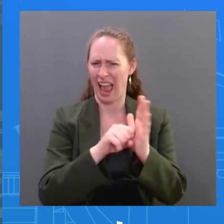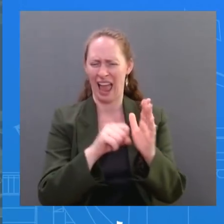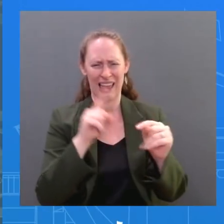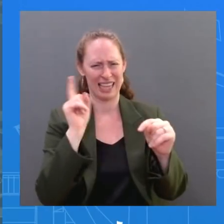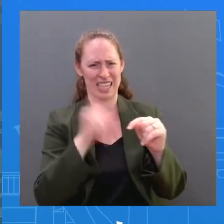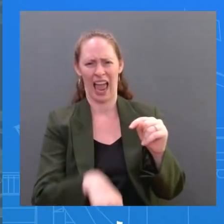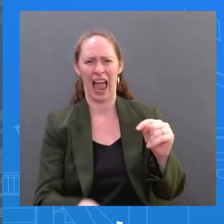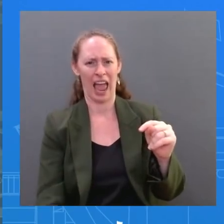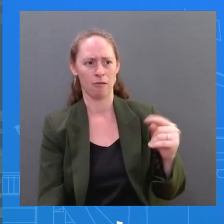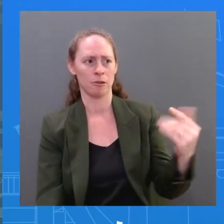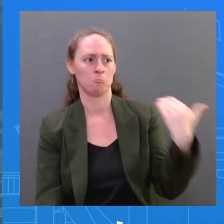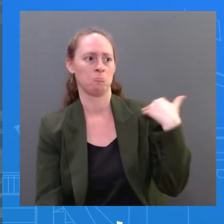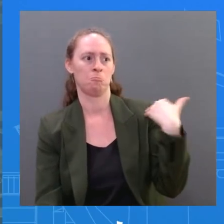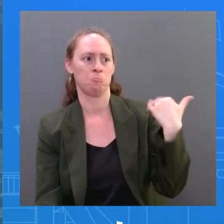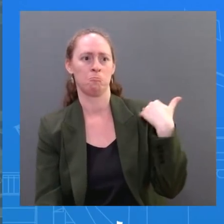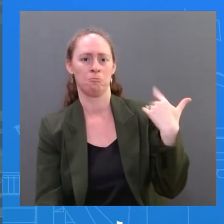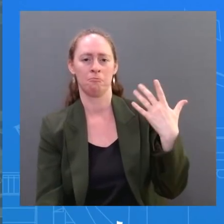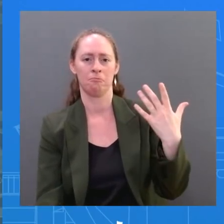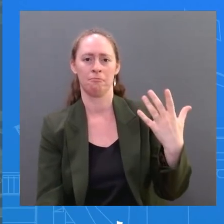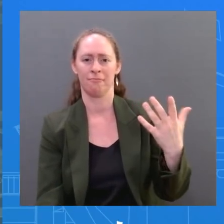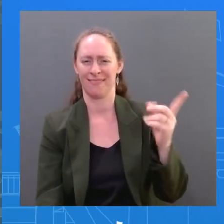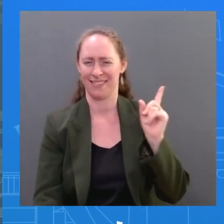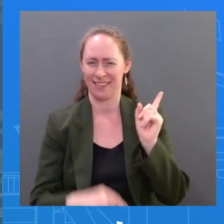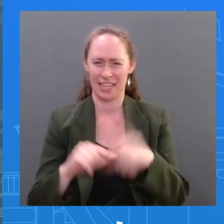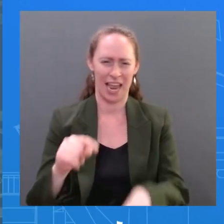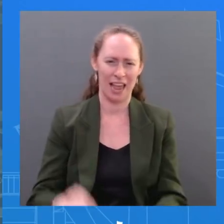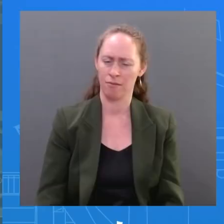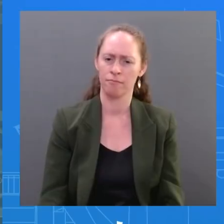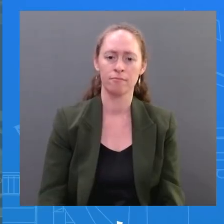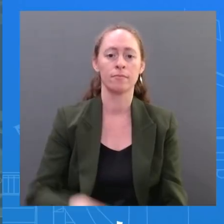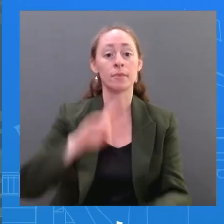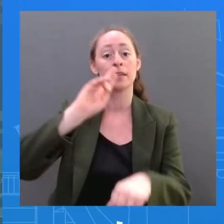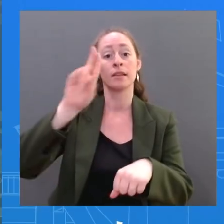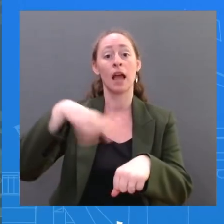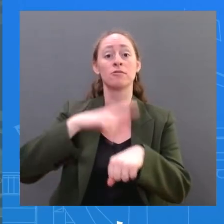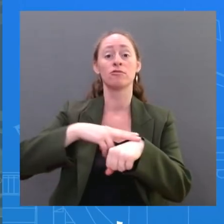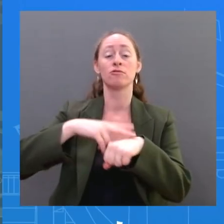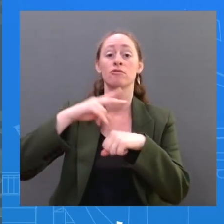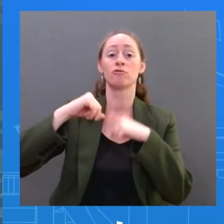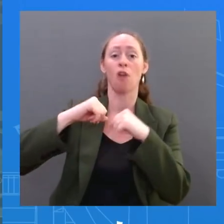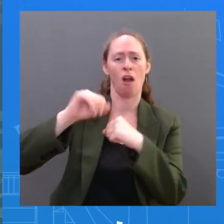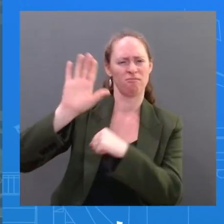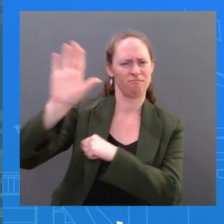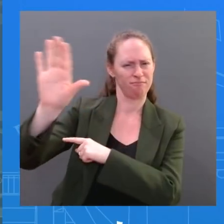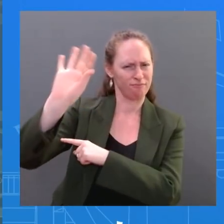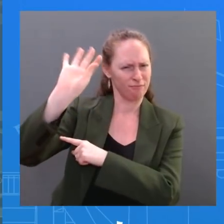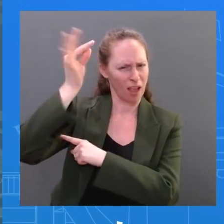especially governor of Te- -- the Texas governor, Abbott, who has a track record of causing chaos